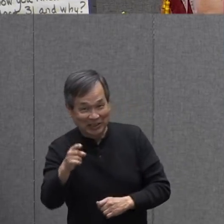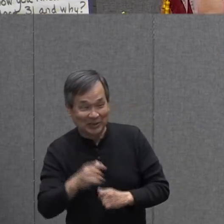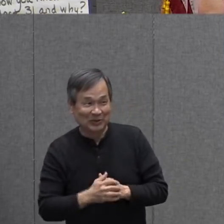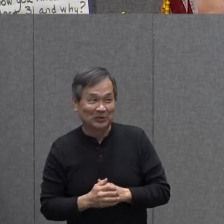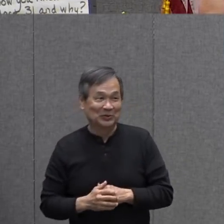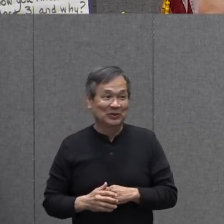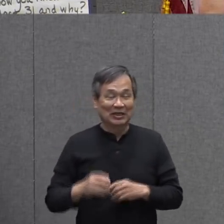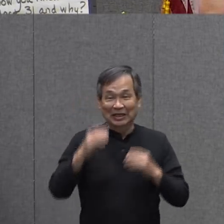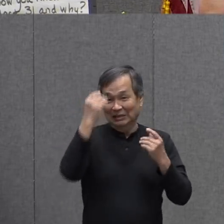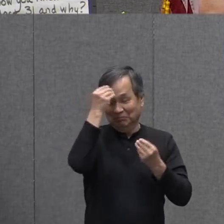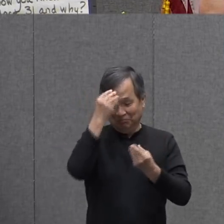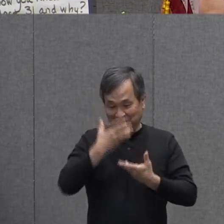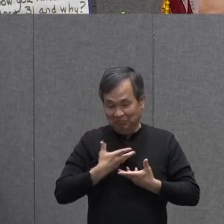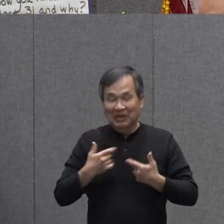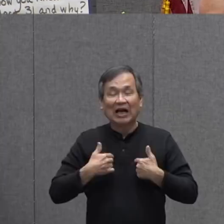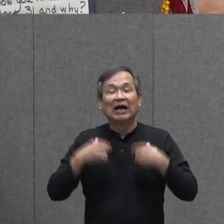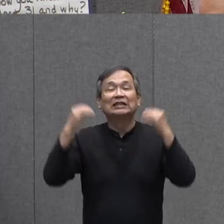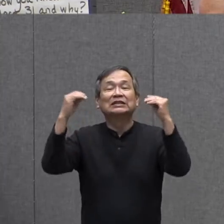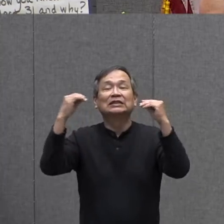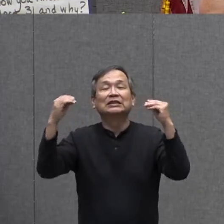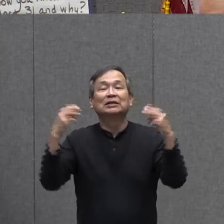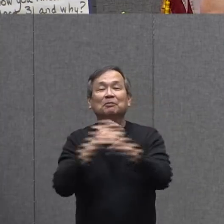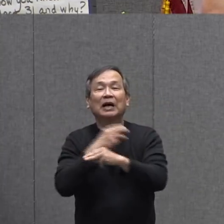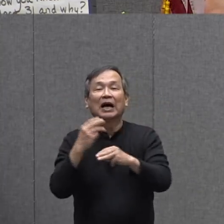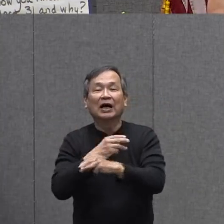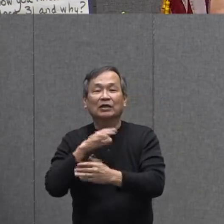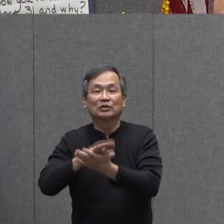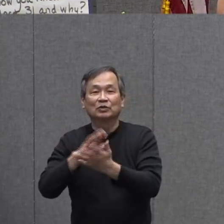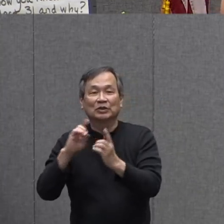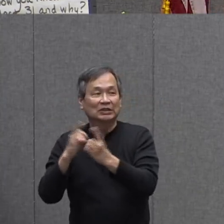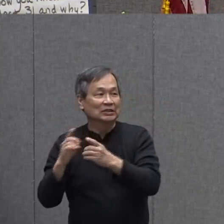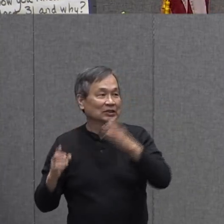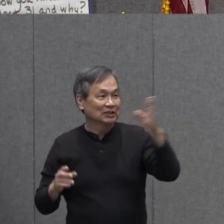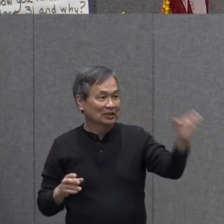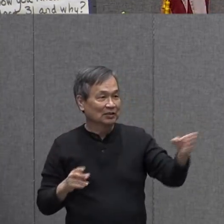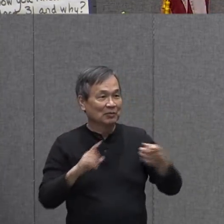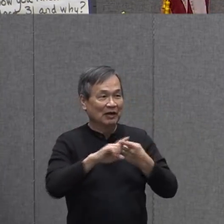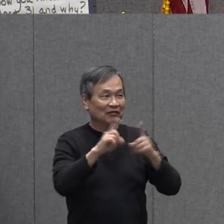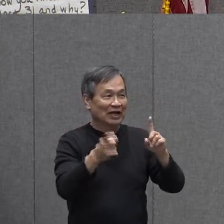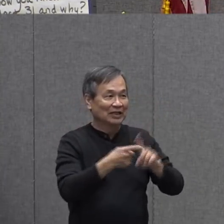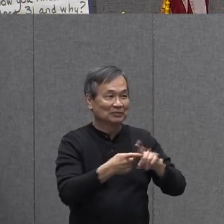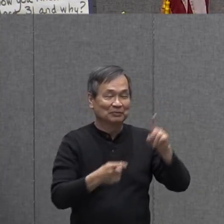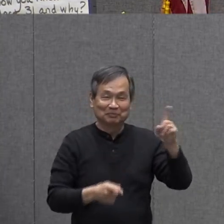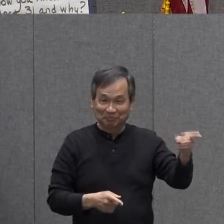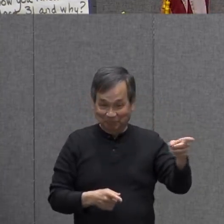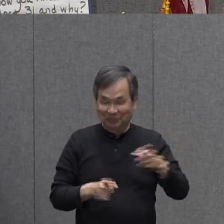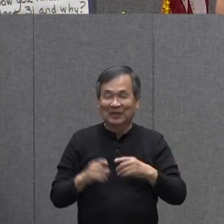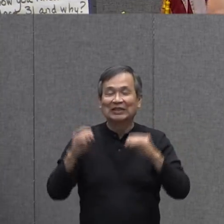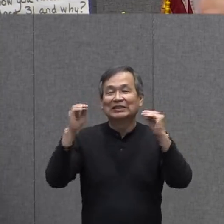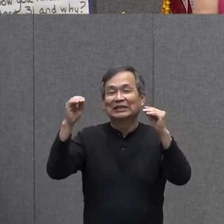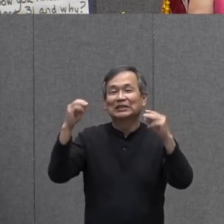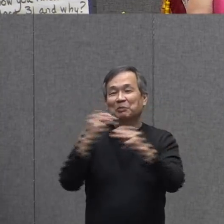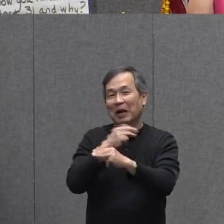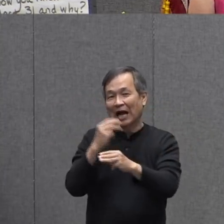I teach math in the school district, and this is my friend Miss Gaudette. Hello. And she also teaches math in the school district.